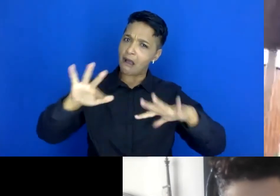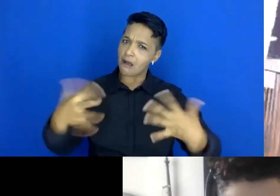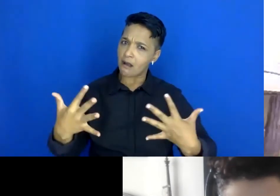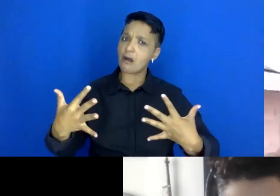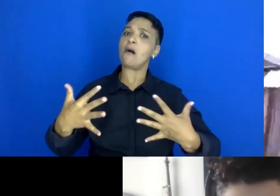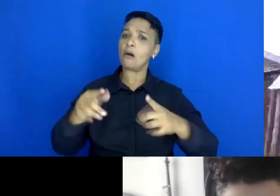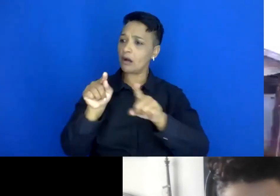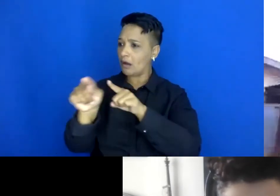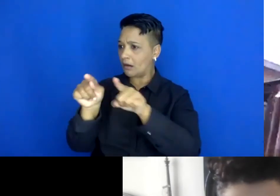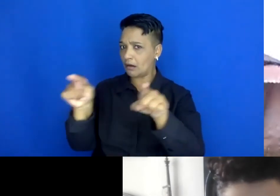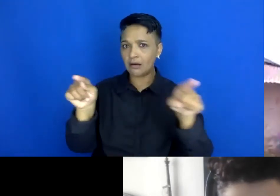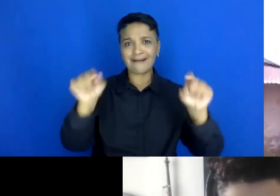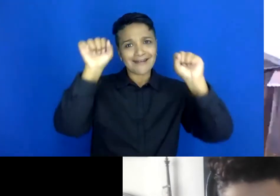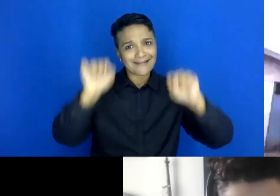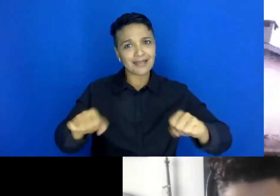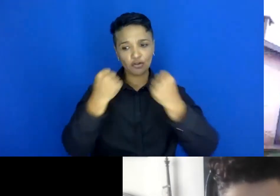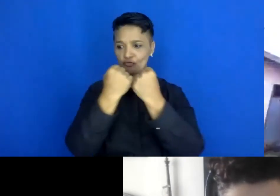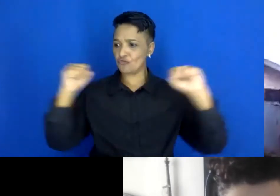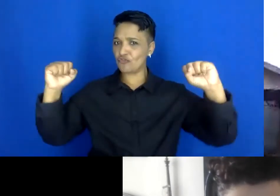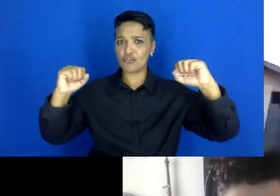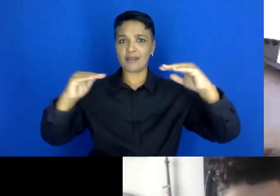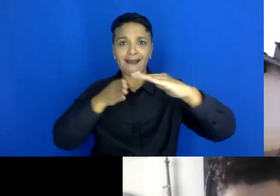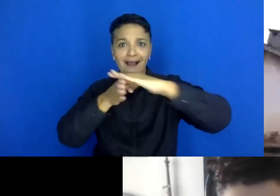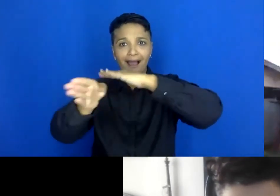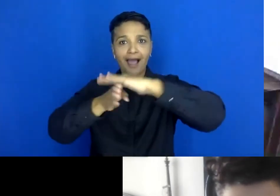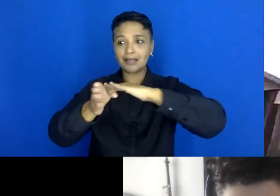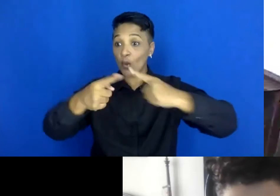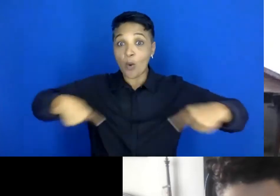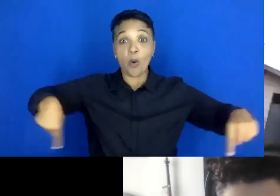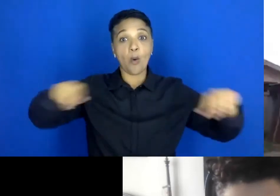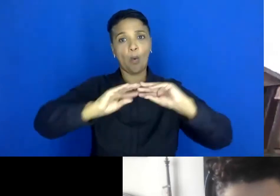democratize access and ensure that everyone can participate in meetings like these and can have